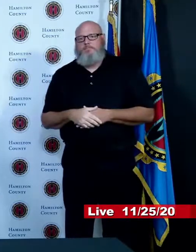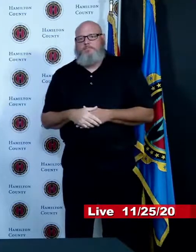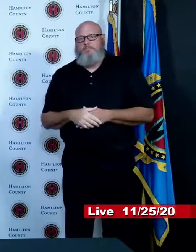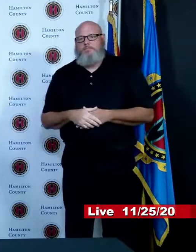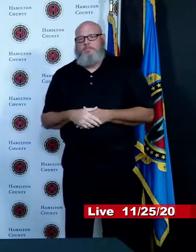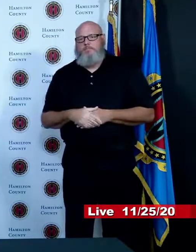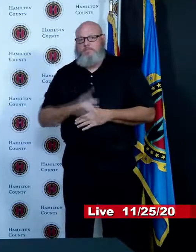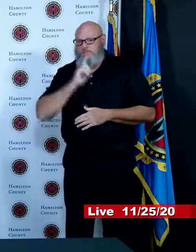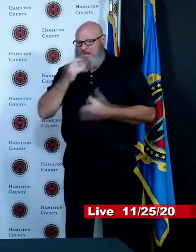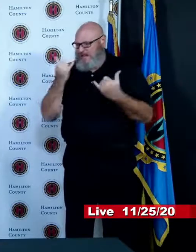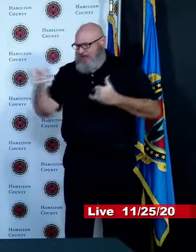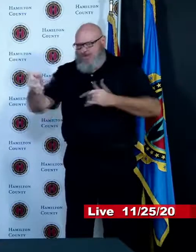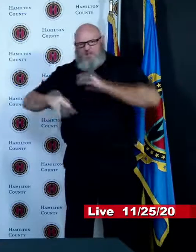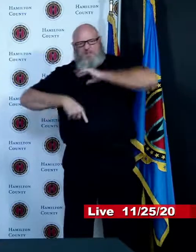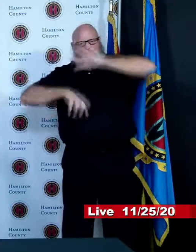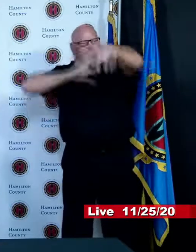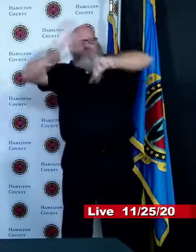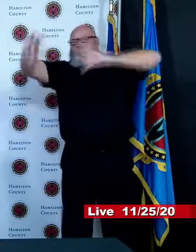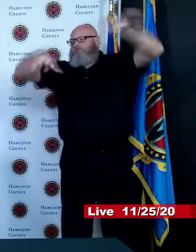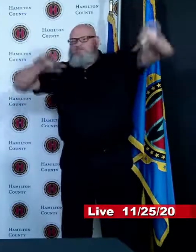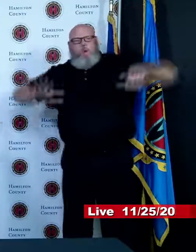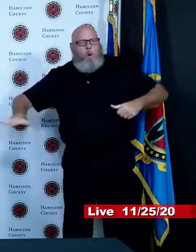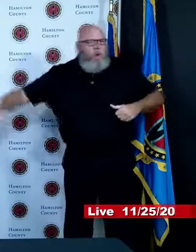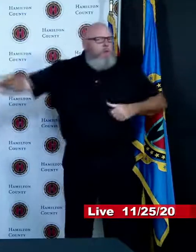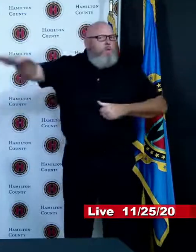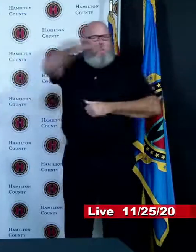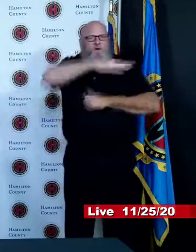I always recommend you look ahead of time to make sure you know what you need to get tested